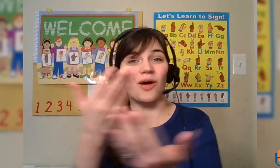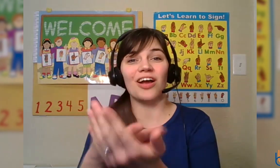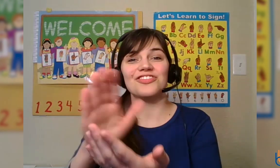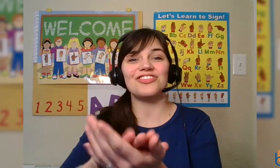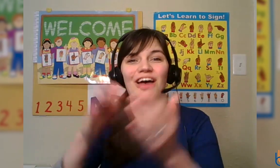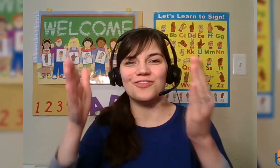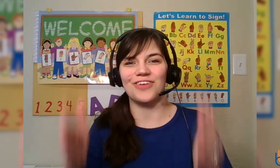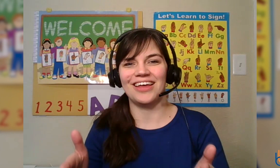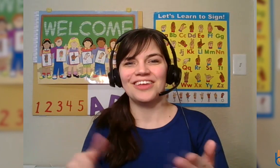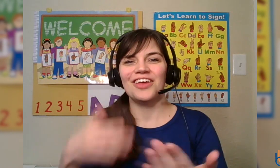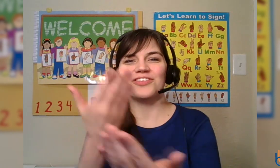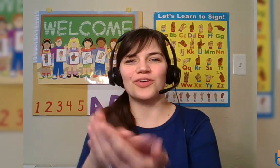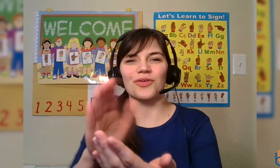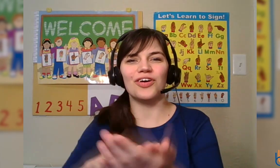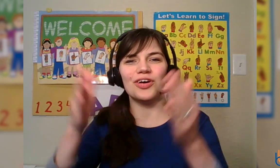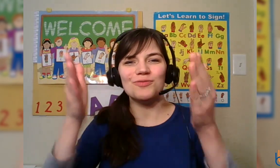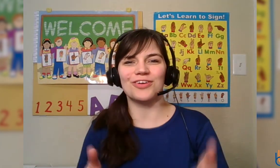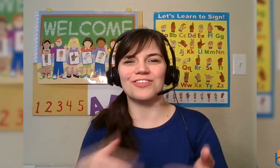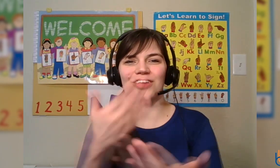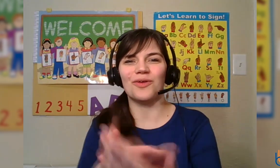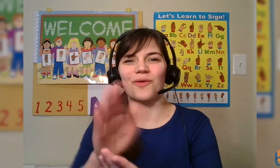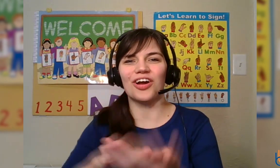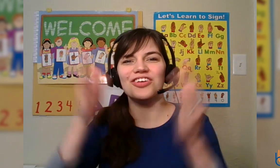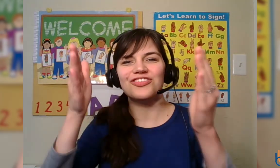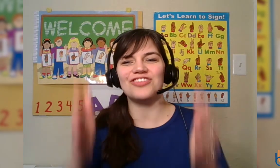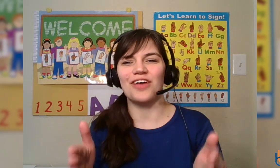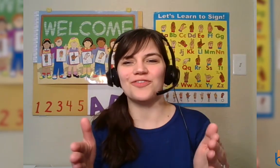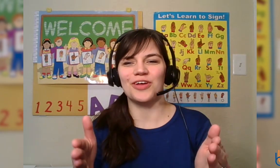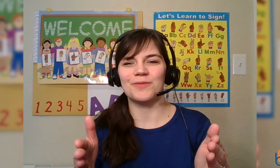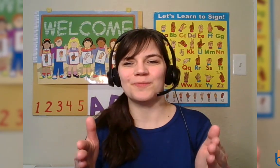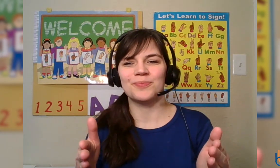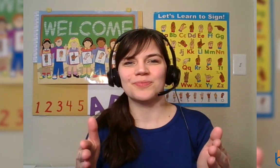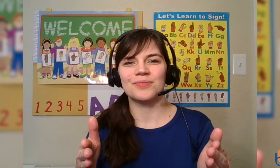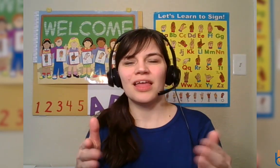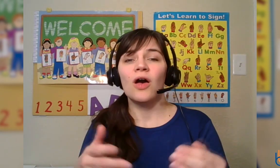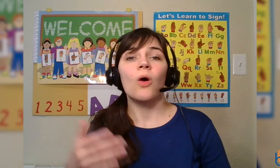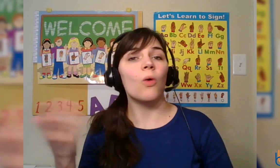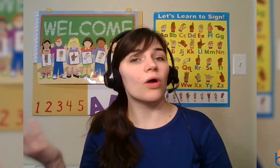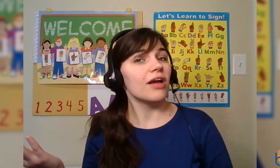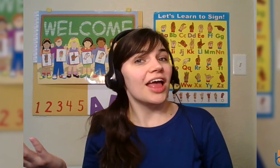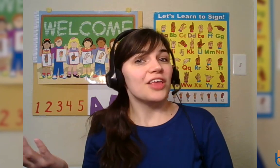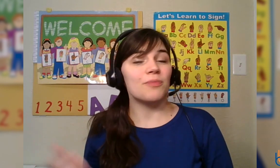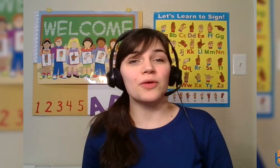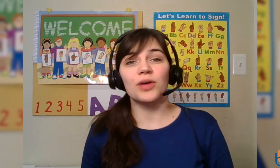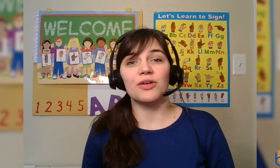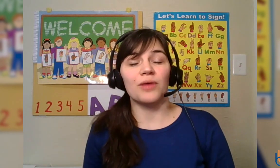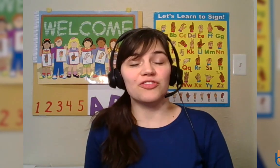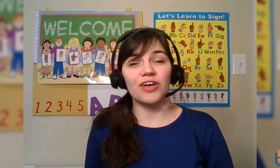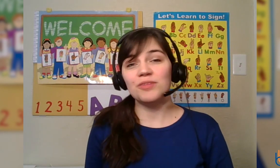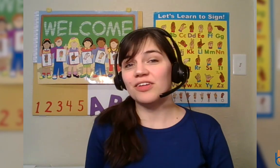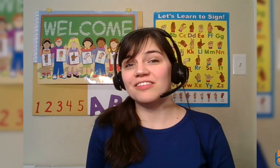are a chef. So cook person or chef. Or you might work in a restaurant, but instead